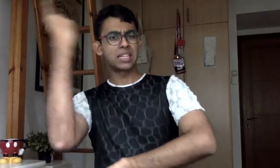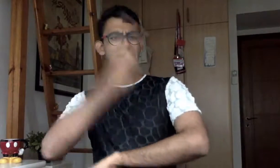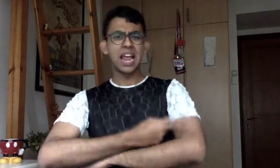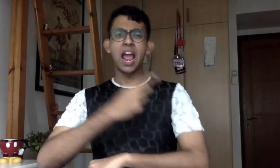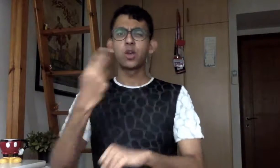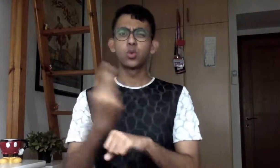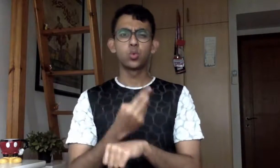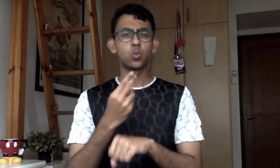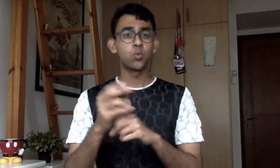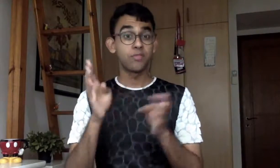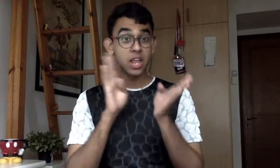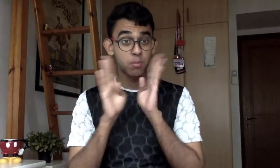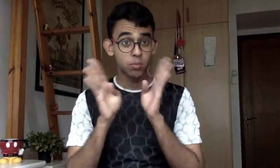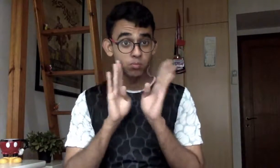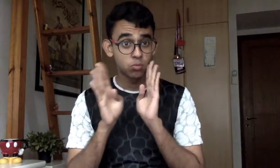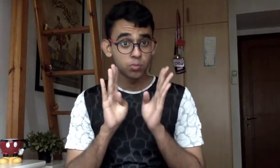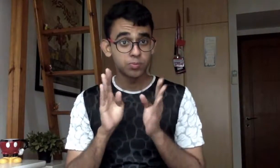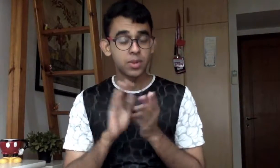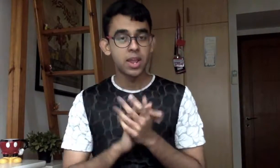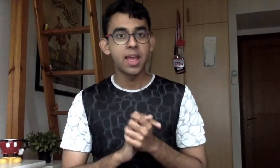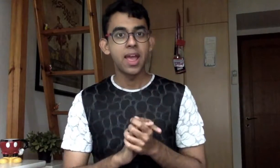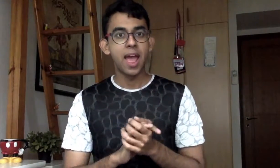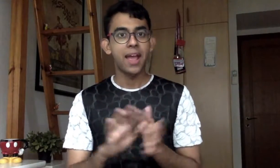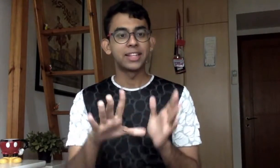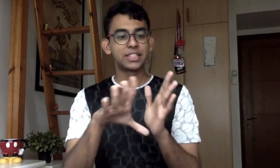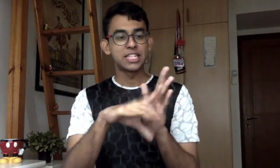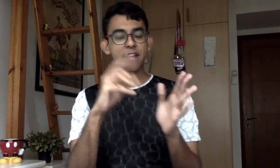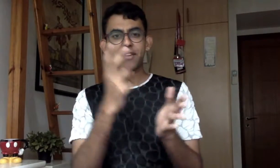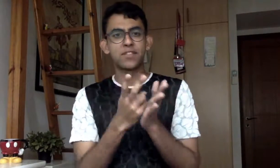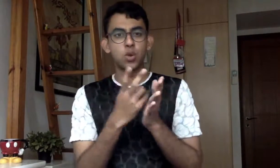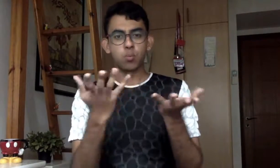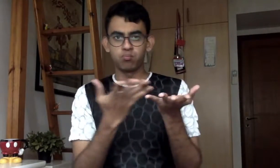But one day, I was on Facebook, and I chanced upon a video.